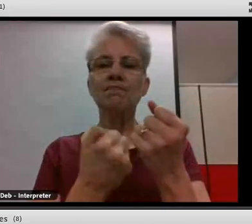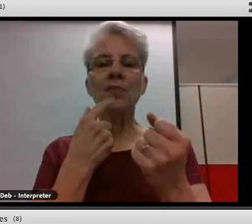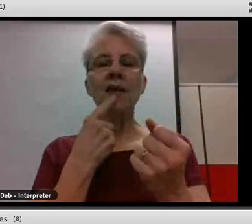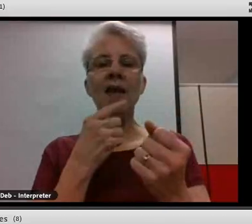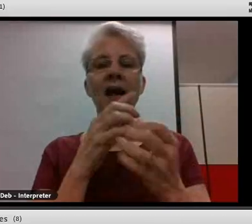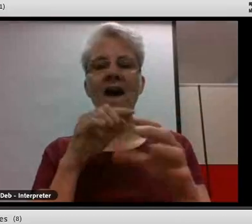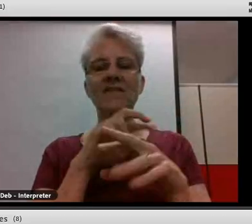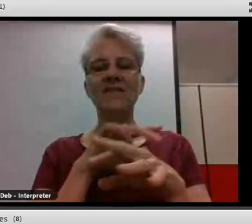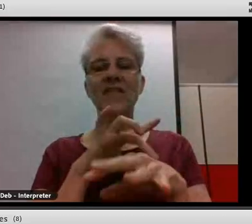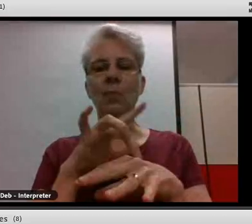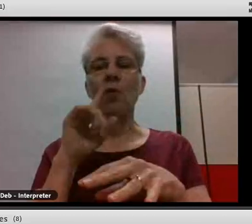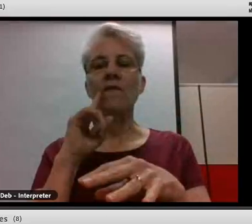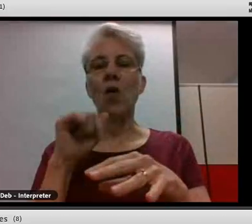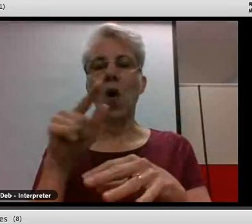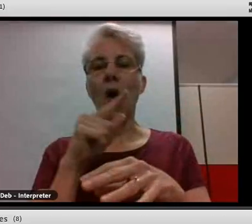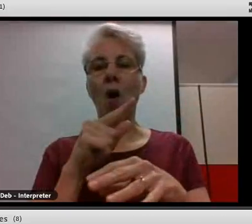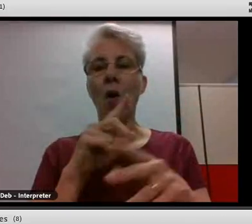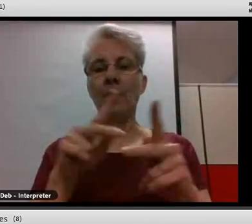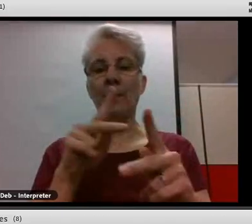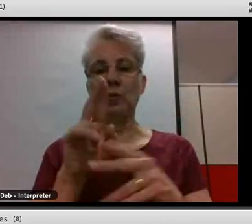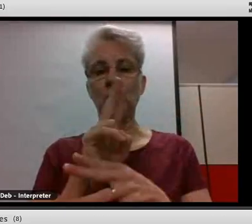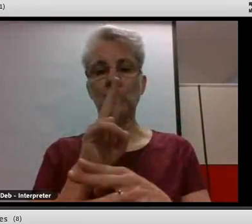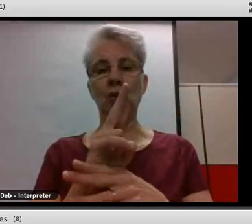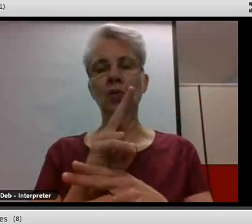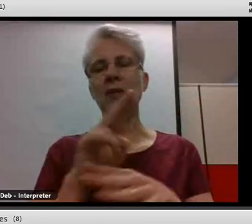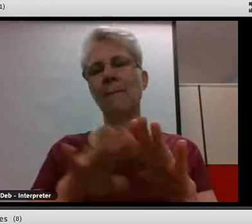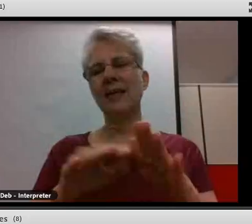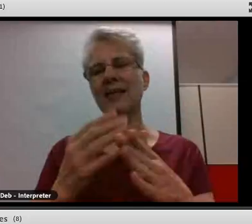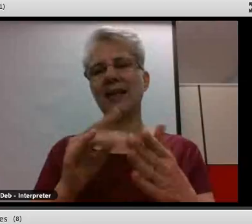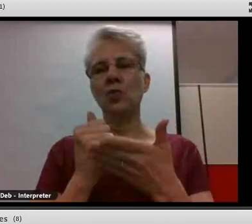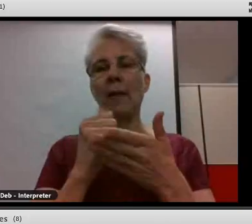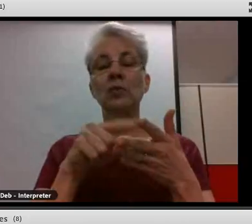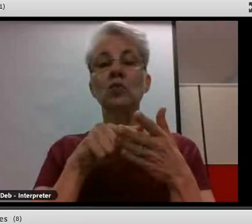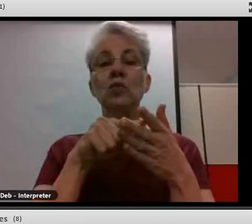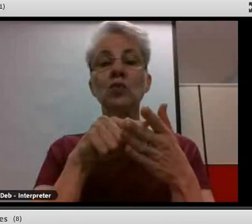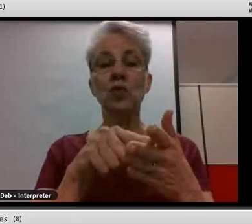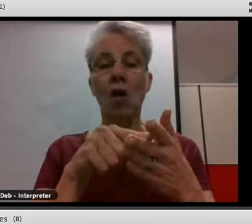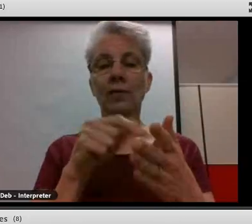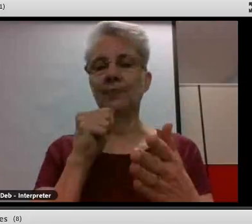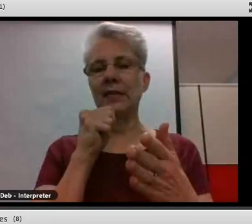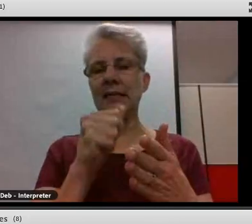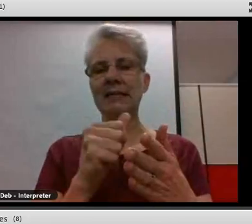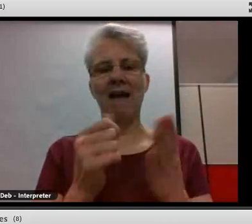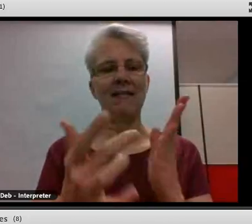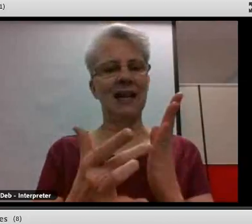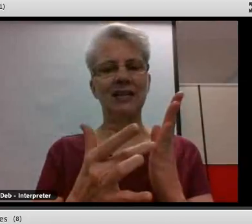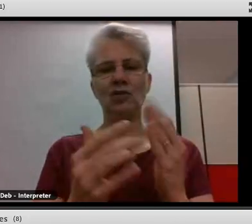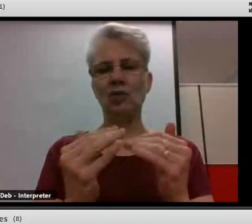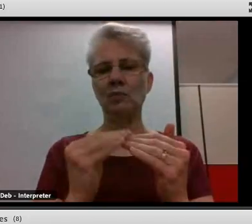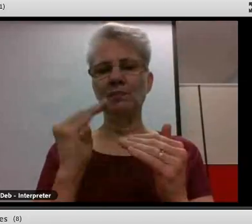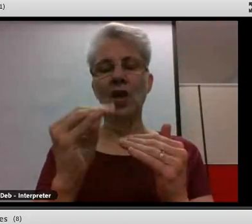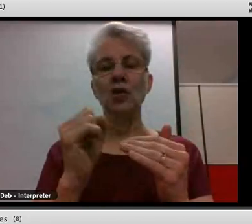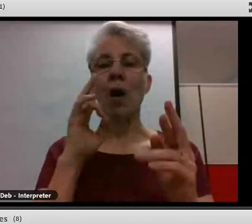and enjoy her webinar this morning. Dr. Rollins. Rollins: Thank you so much, Aaron. Welcome, everybody.